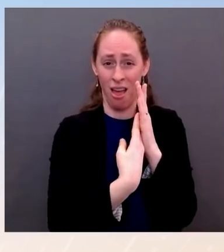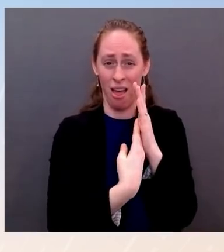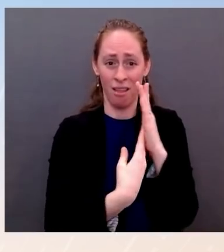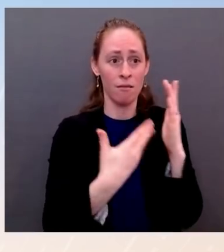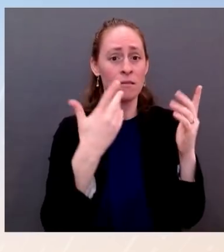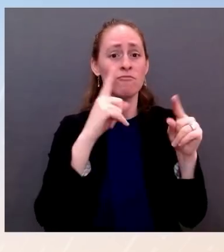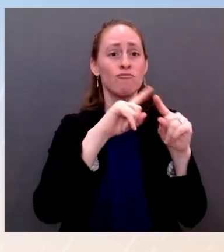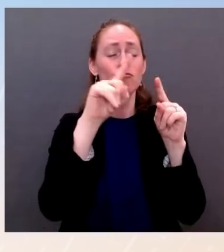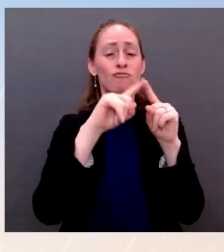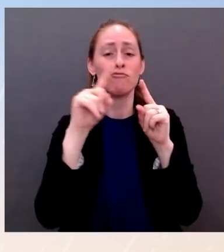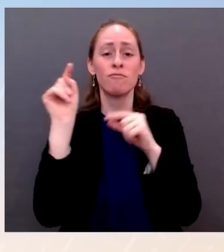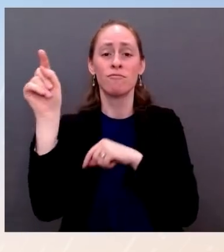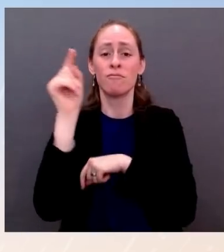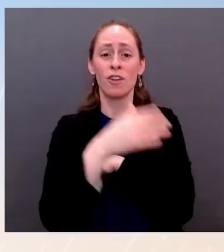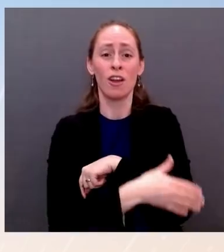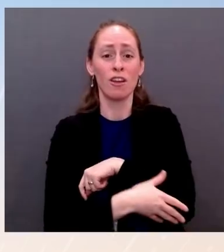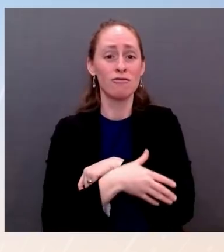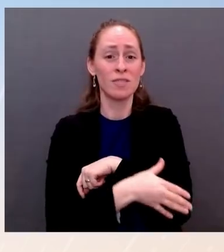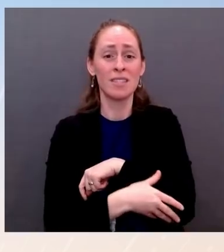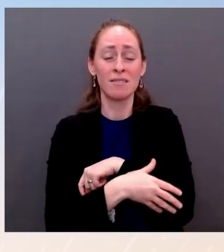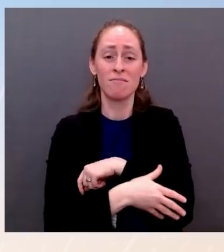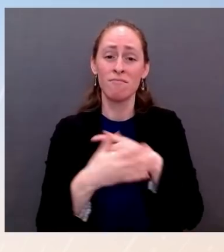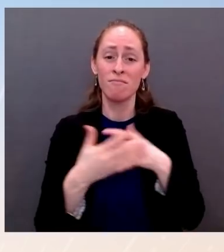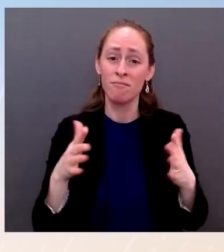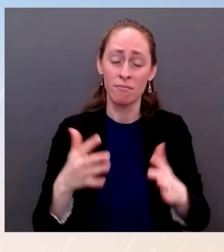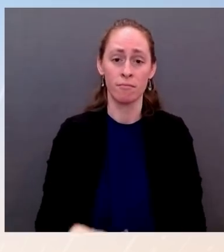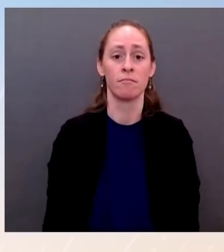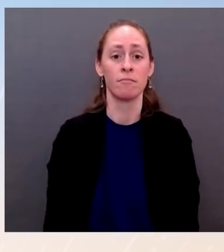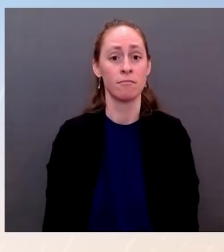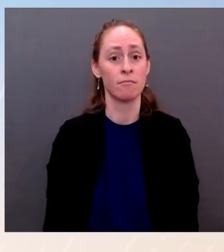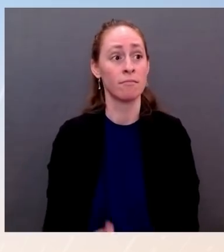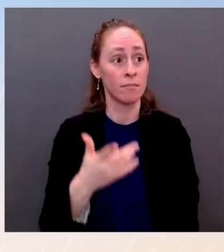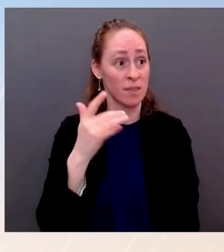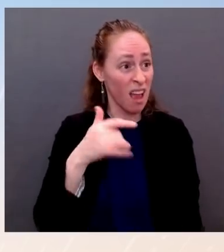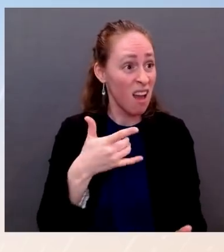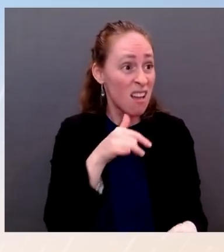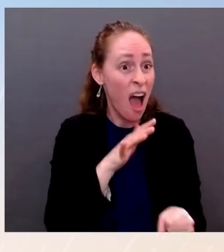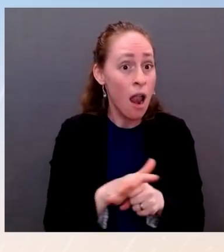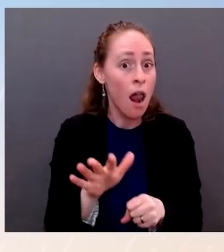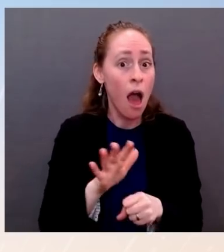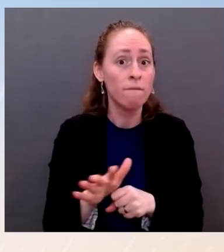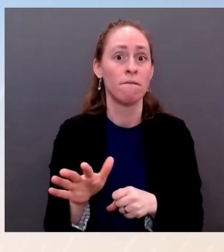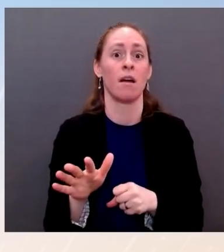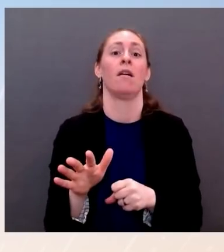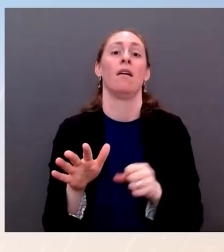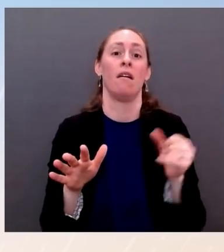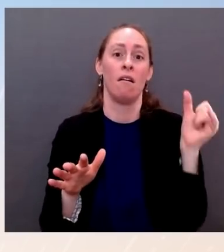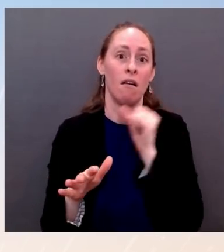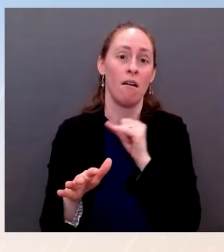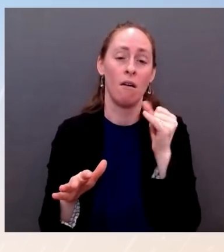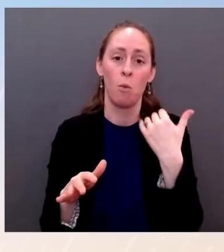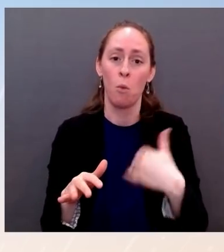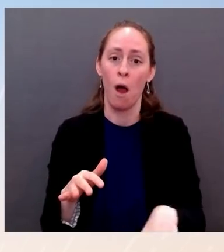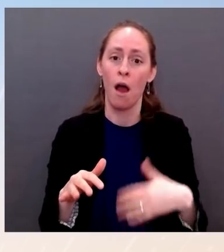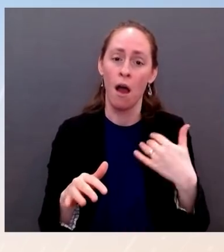and to offer Russia a credible diplomatic path out of this. That's included phone calls. It's included meetings.